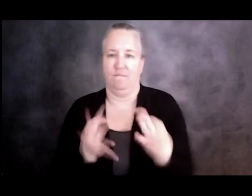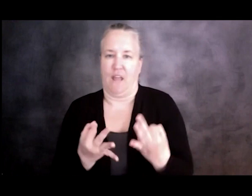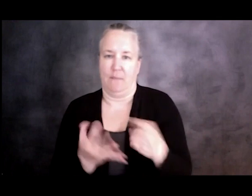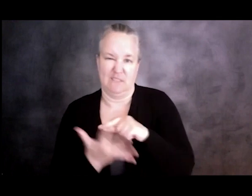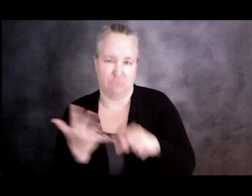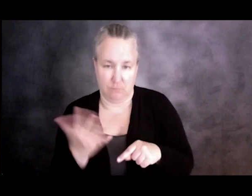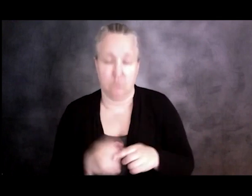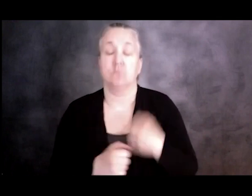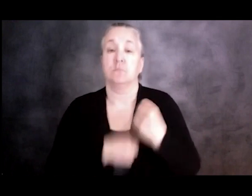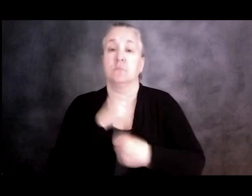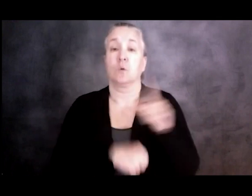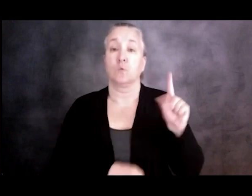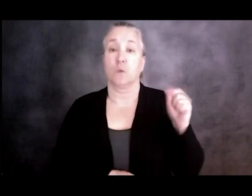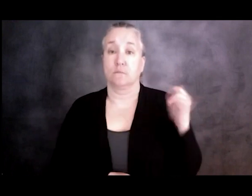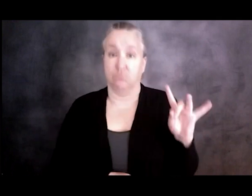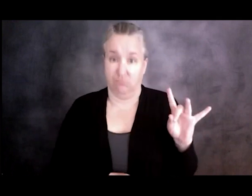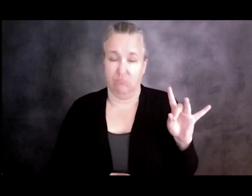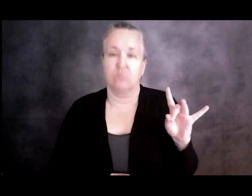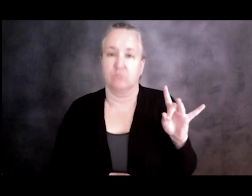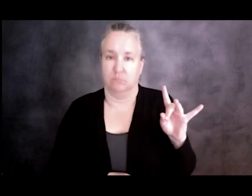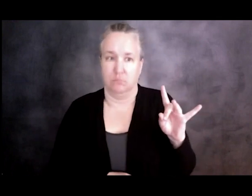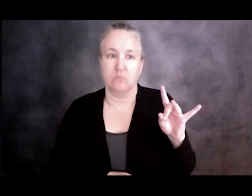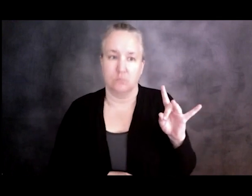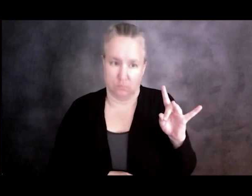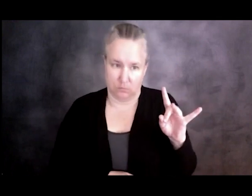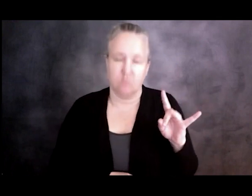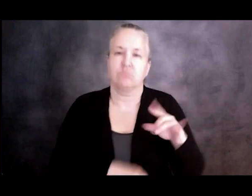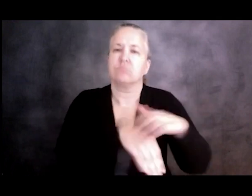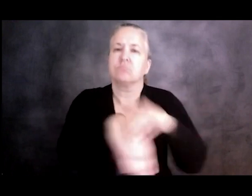In 2018, Viet called on 17 fellow refugee writers